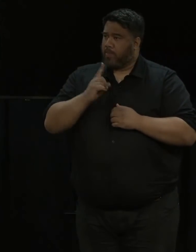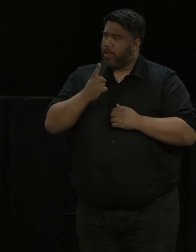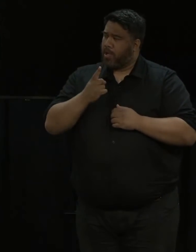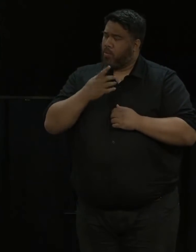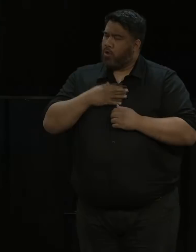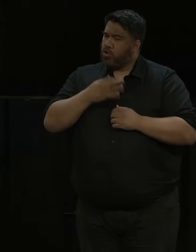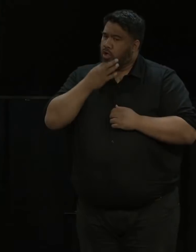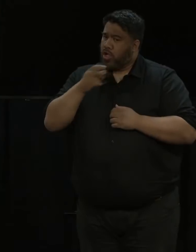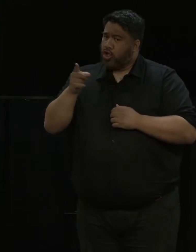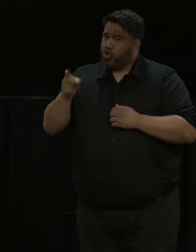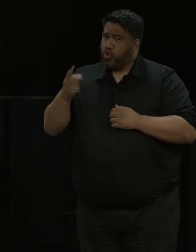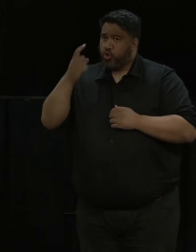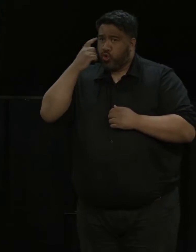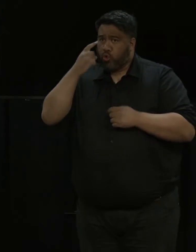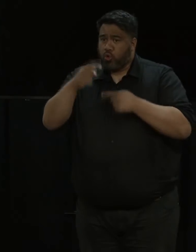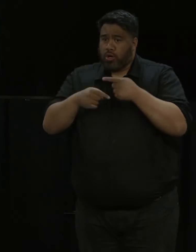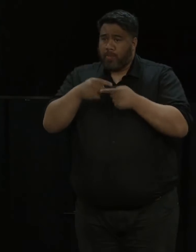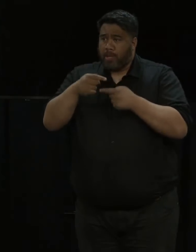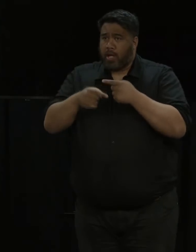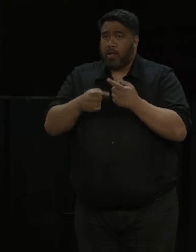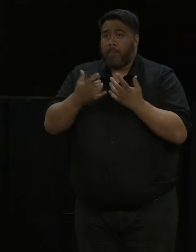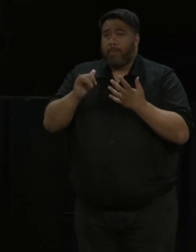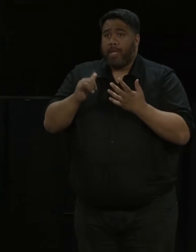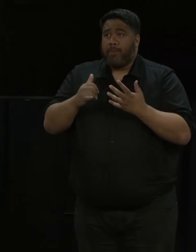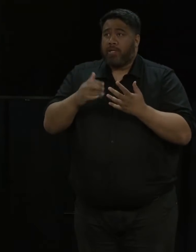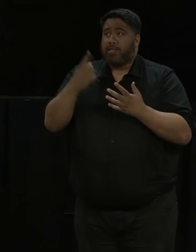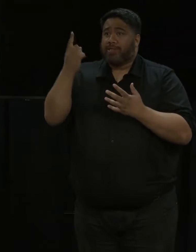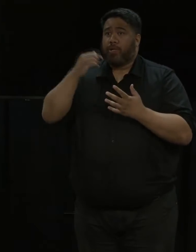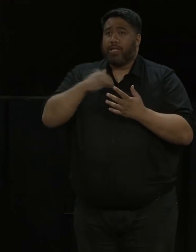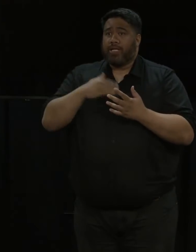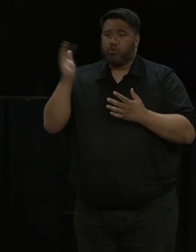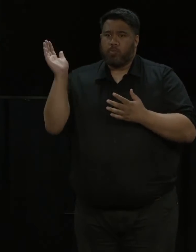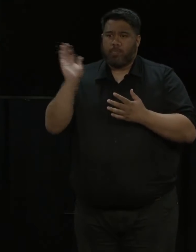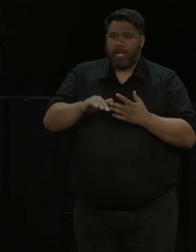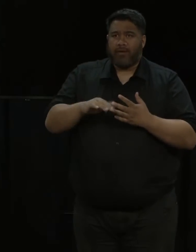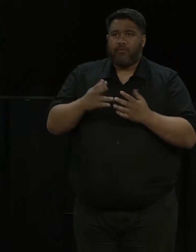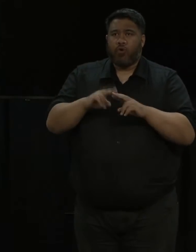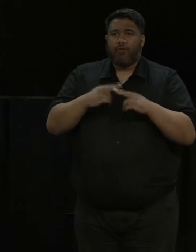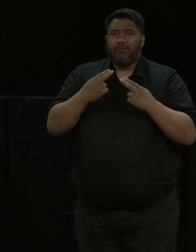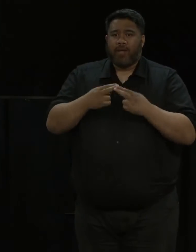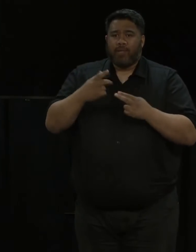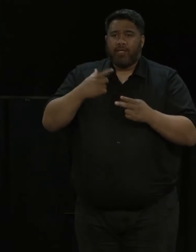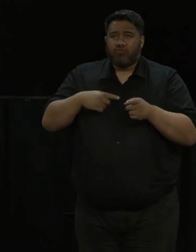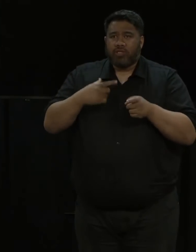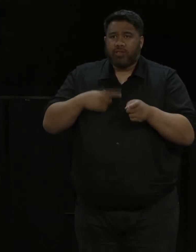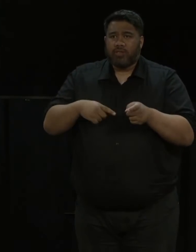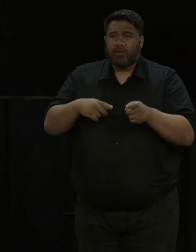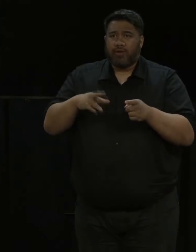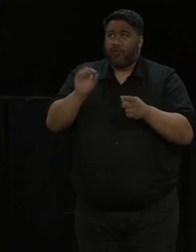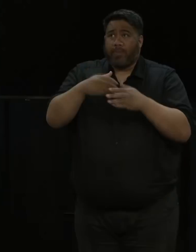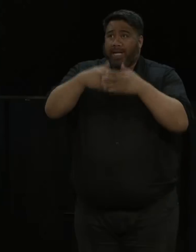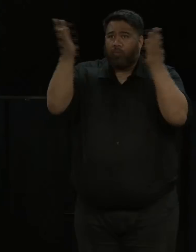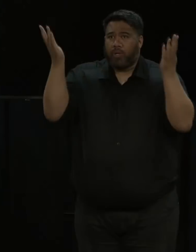Chevron Mac on the settings, a country like Australia, than the rest of the world, is there any consideration given to